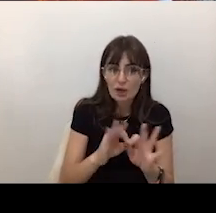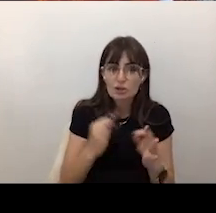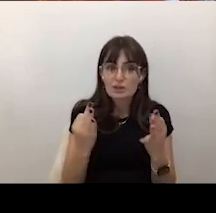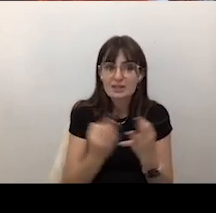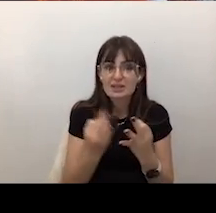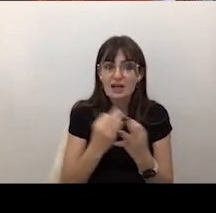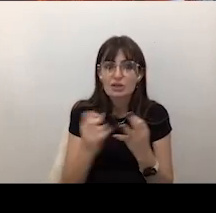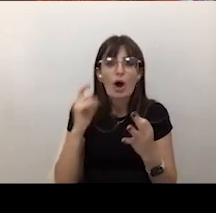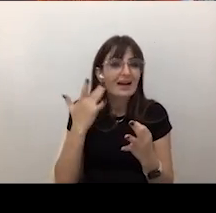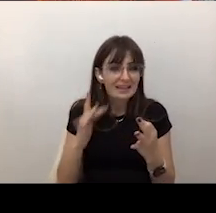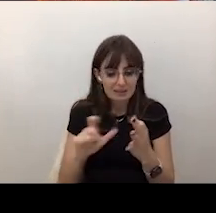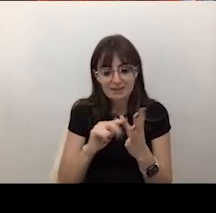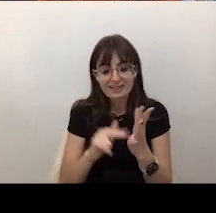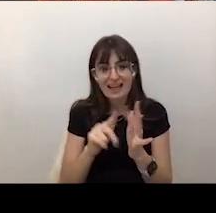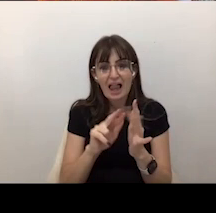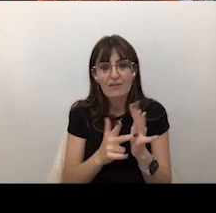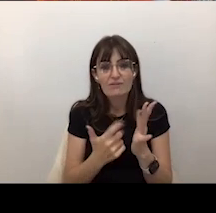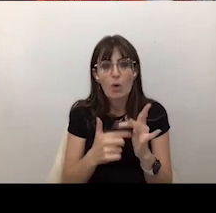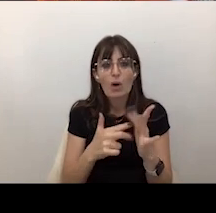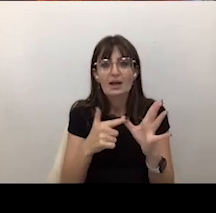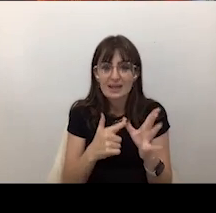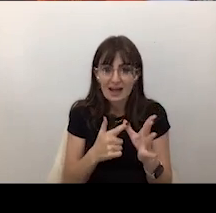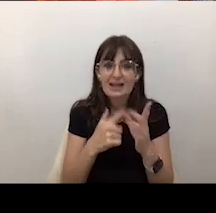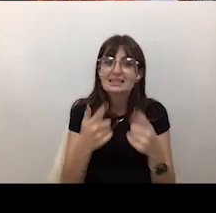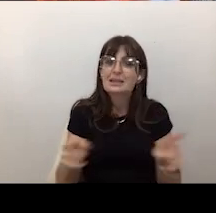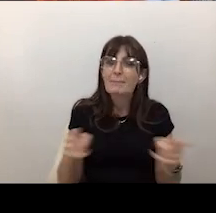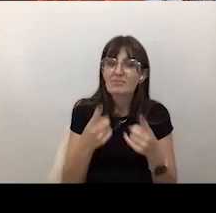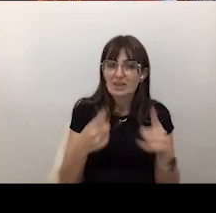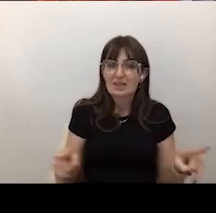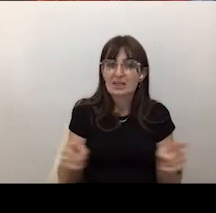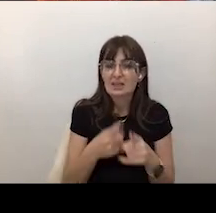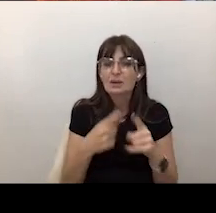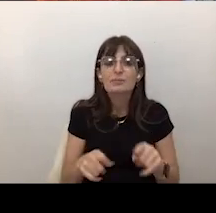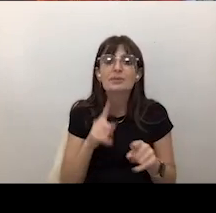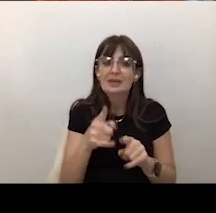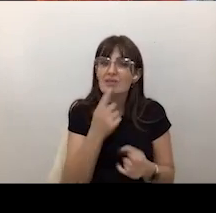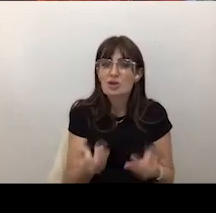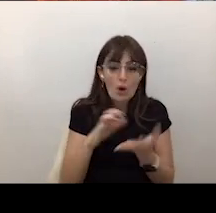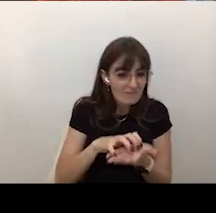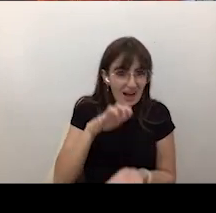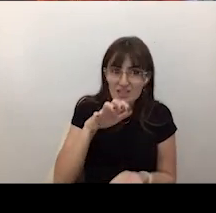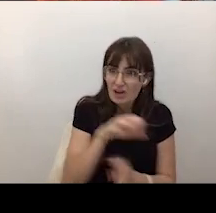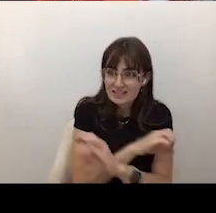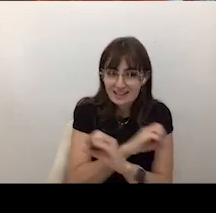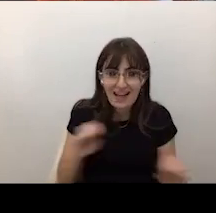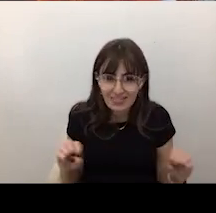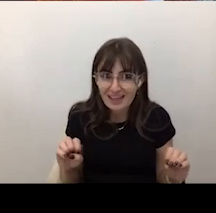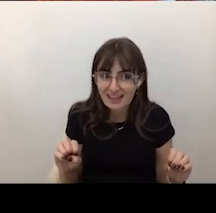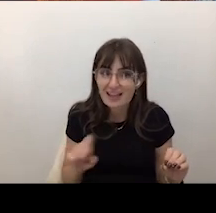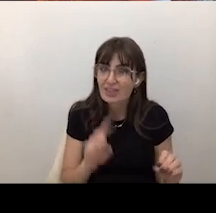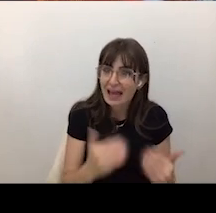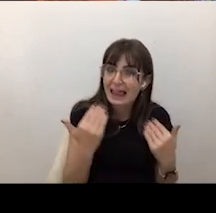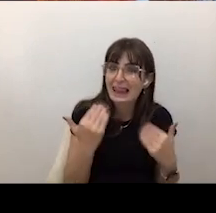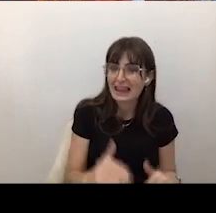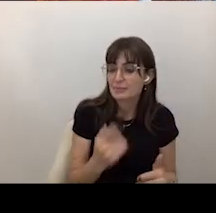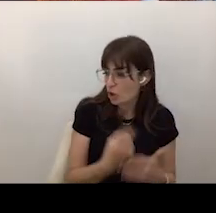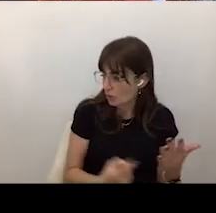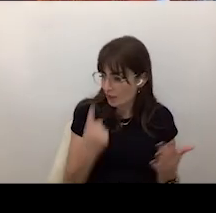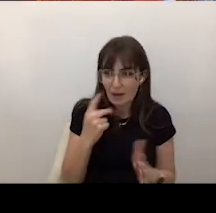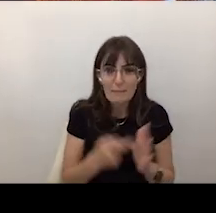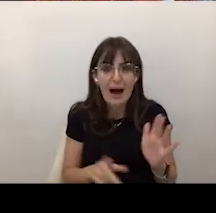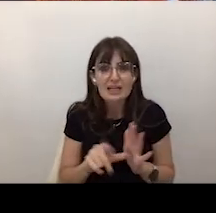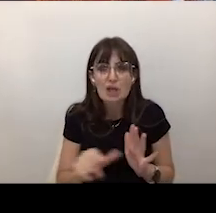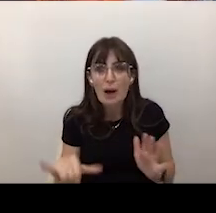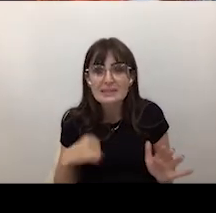Symphony Orchestras. They had no fundraising system. They only had part-time staff. They had a